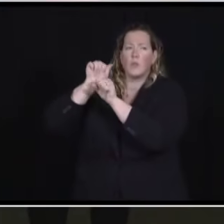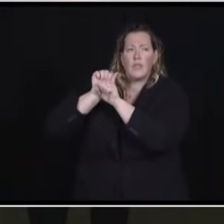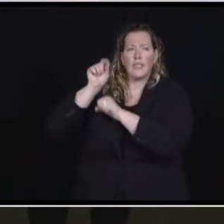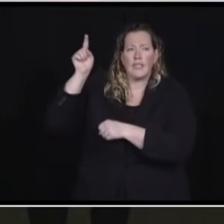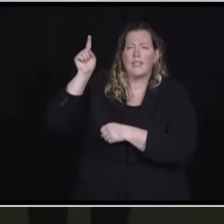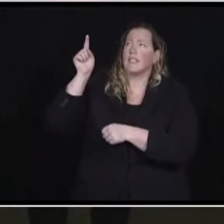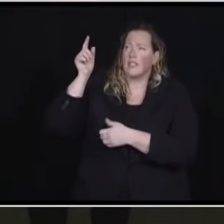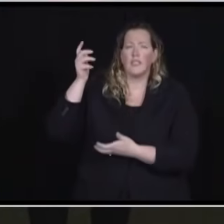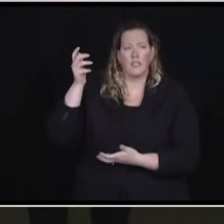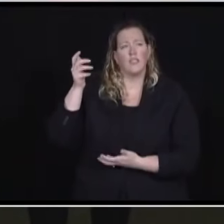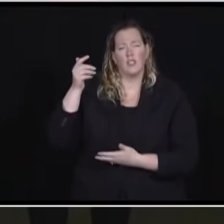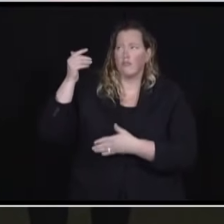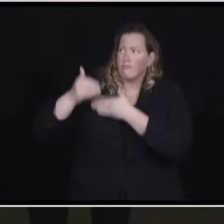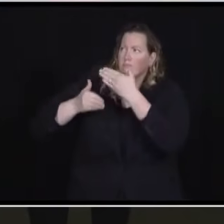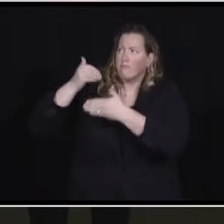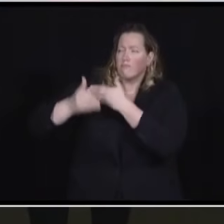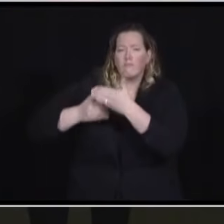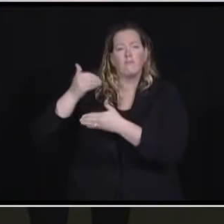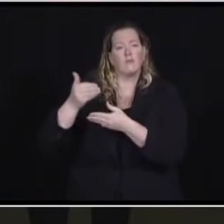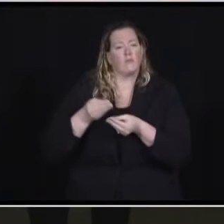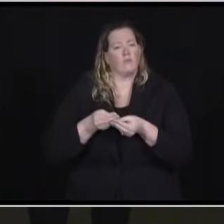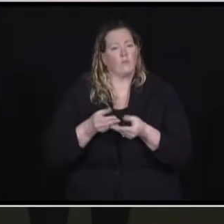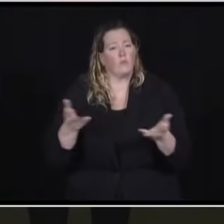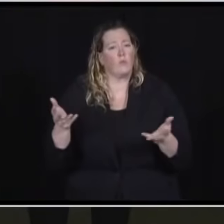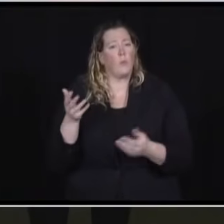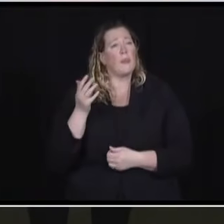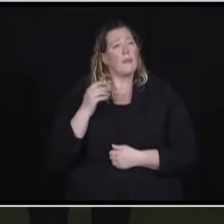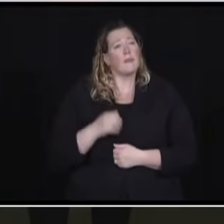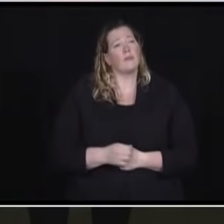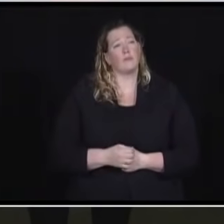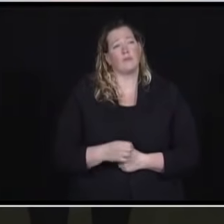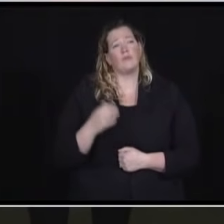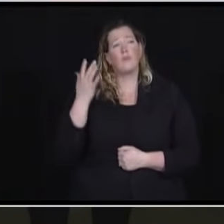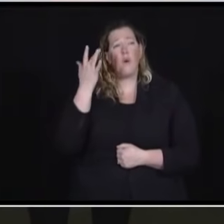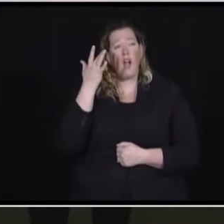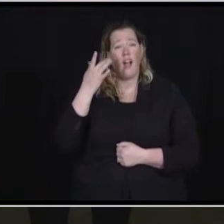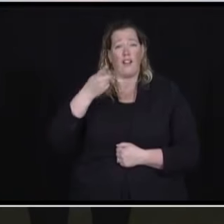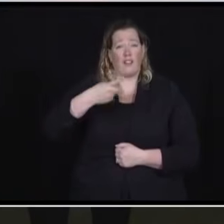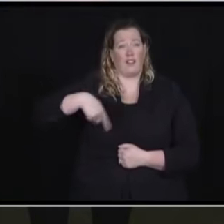The prime minister assured us, all of the premiers, that these answers would be coming.